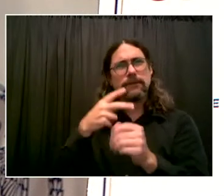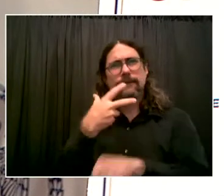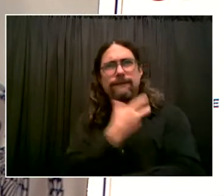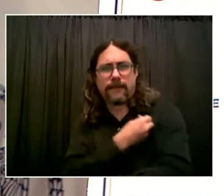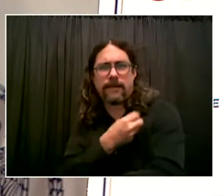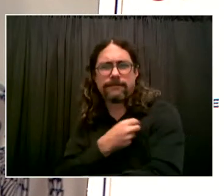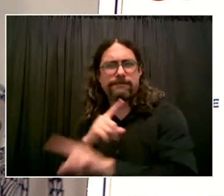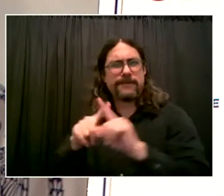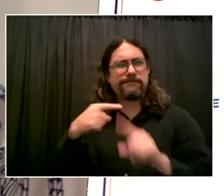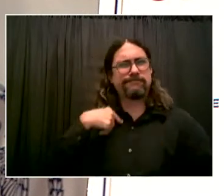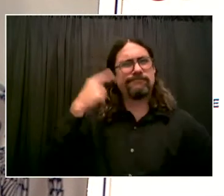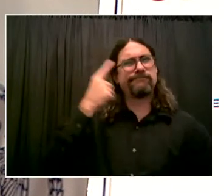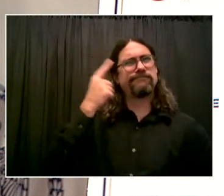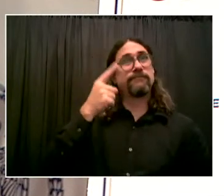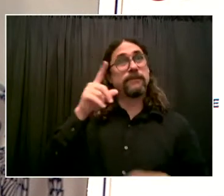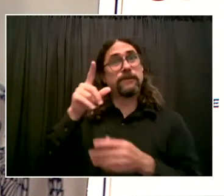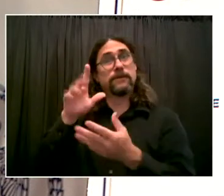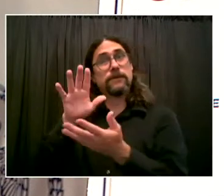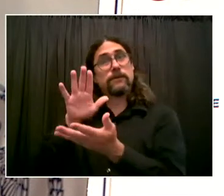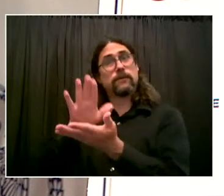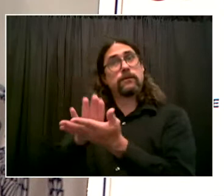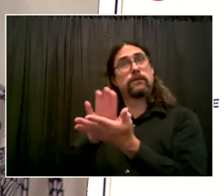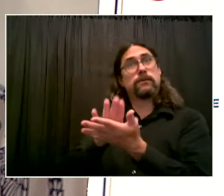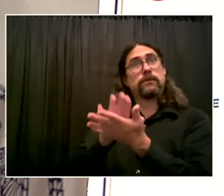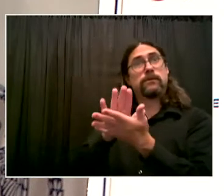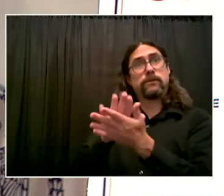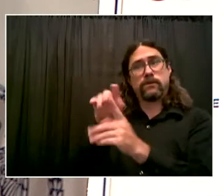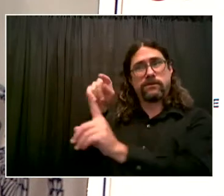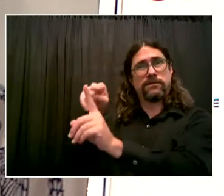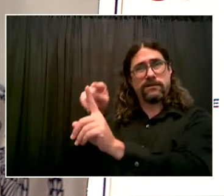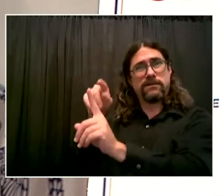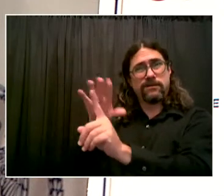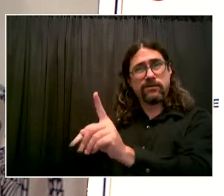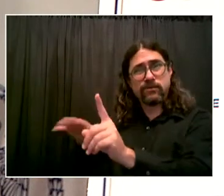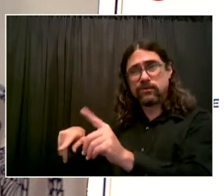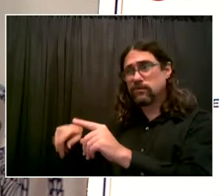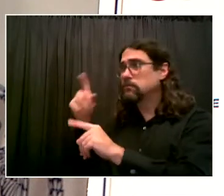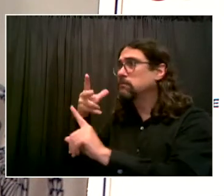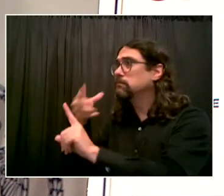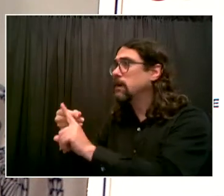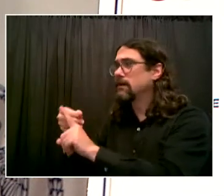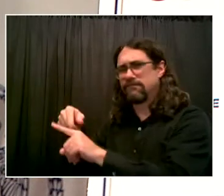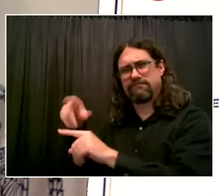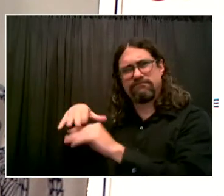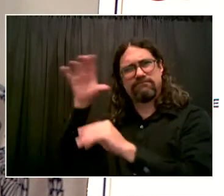REGARDS 12 AND OVER AND ARE YOU GOING TO MAKE AN EXTRA EFFORT TO